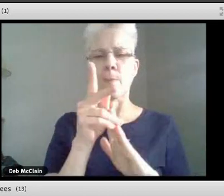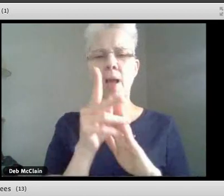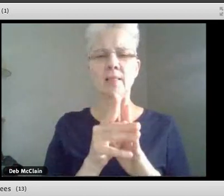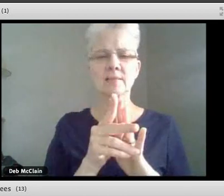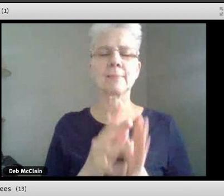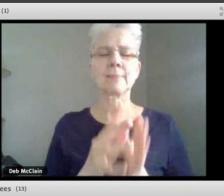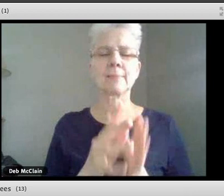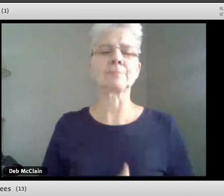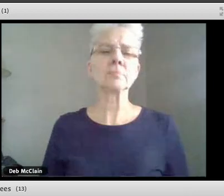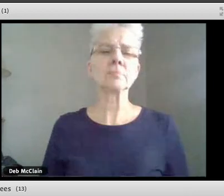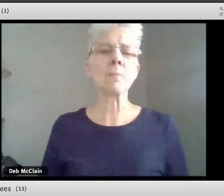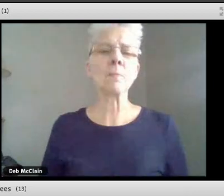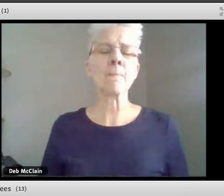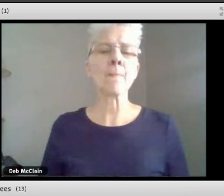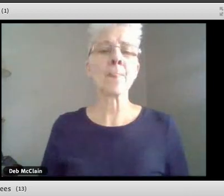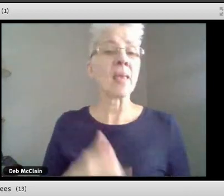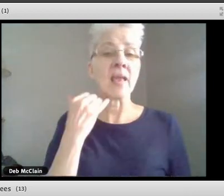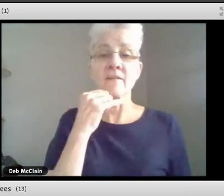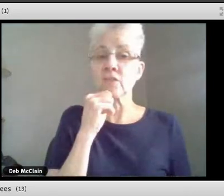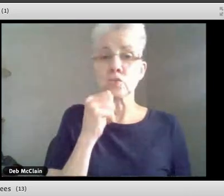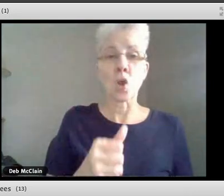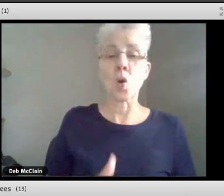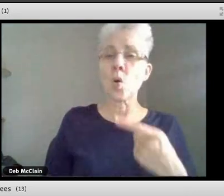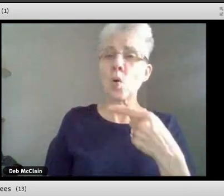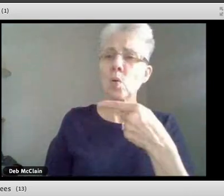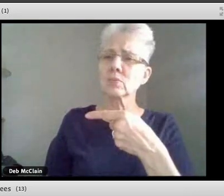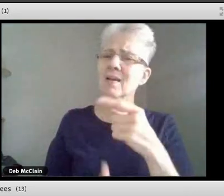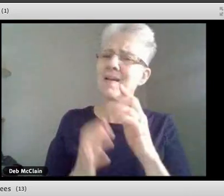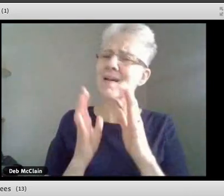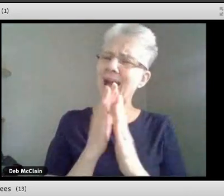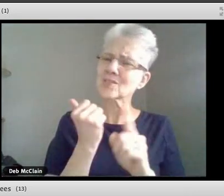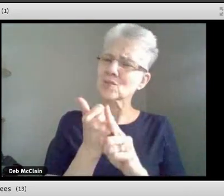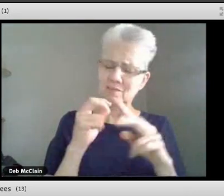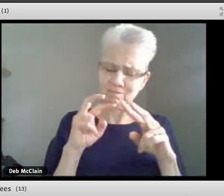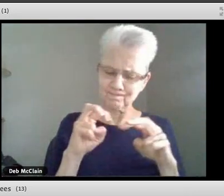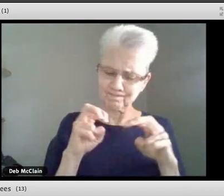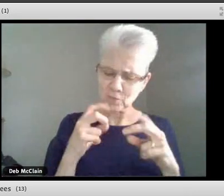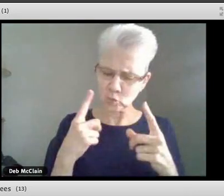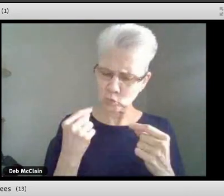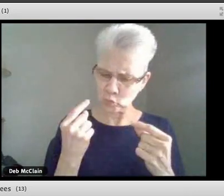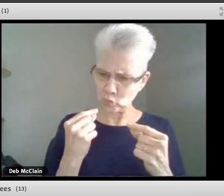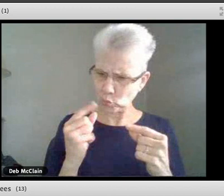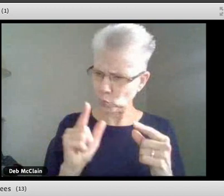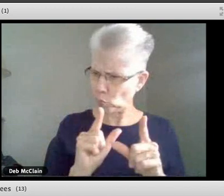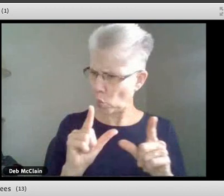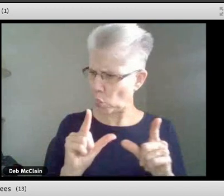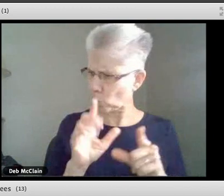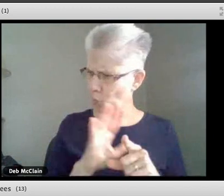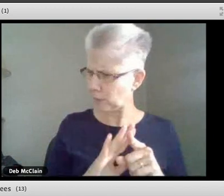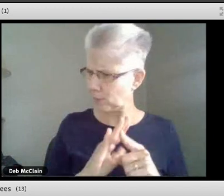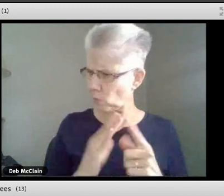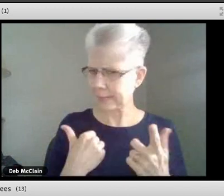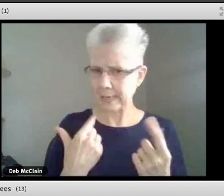ask yourself what you can do locally. What can you do on your level to make sure this happens?